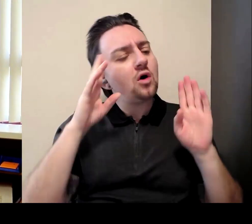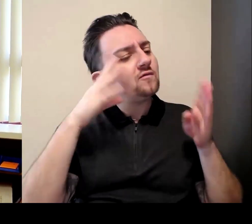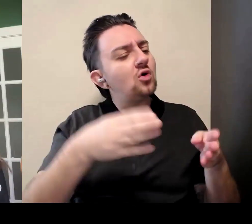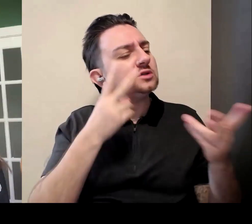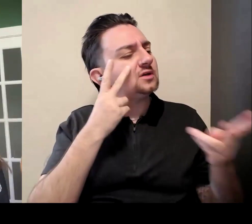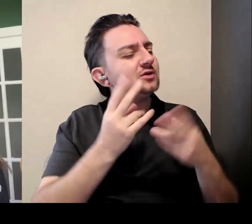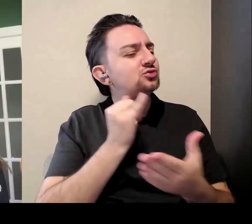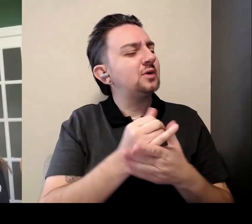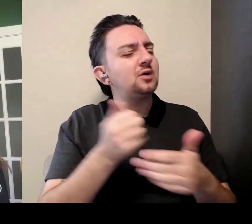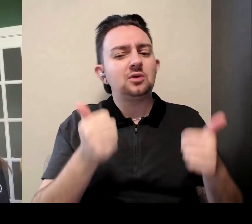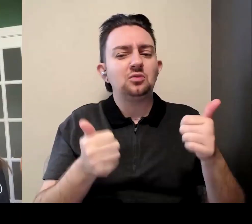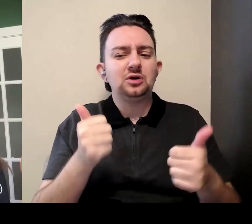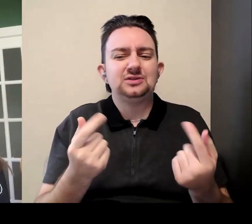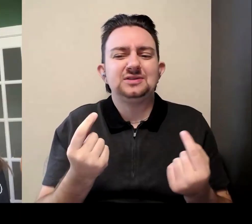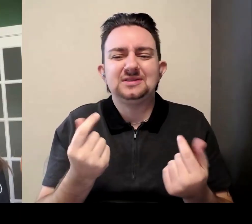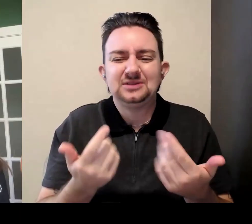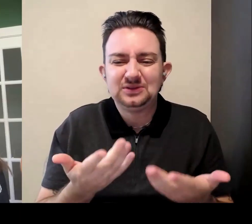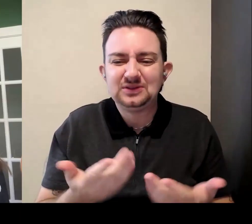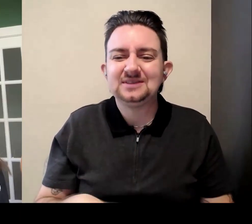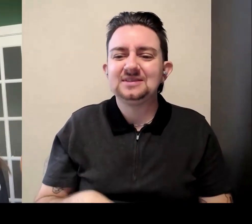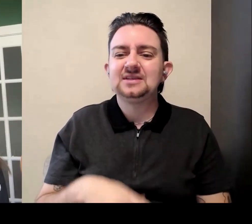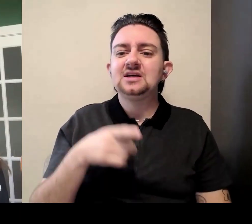Do you want to start, Beth? I sure can. Okay, so